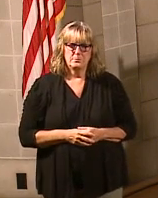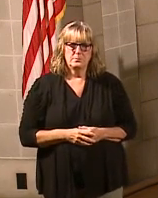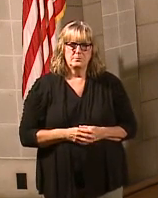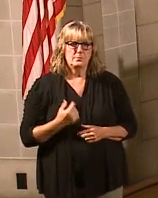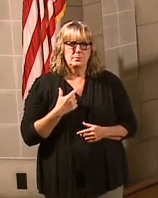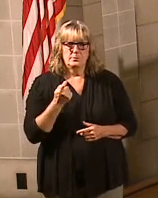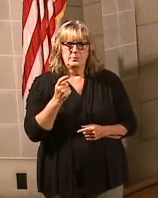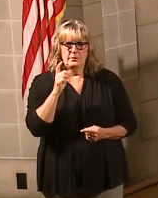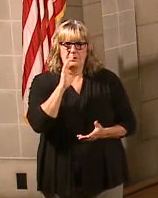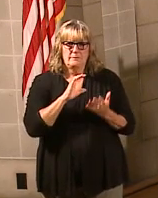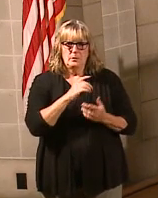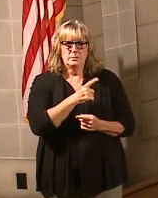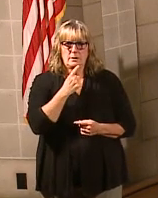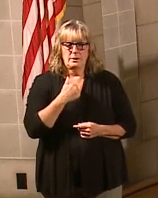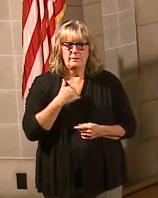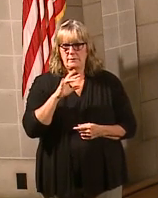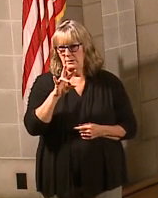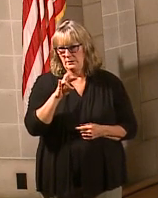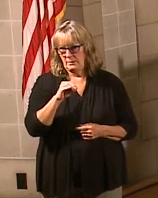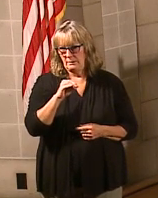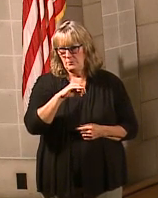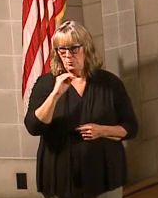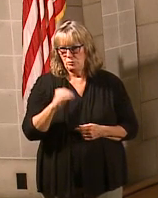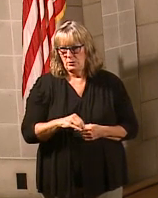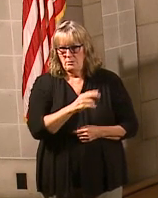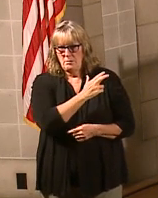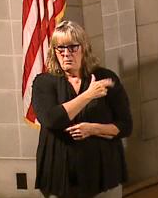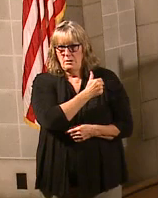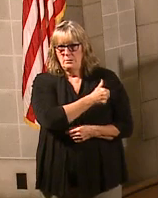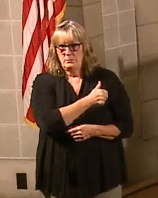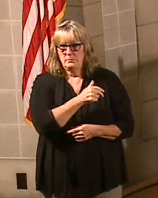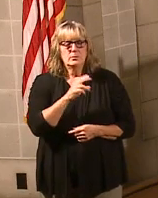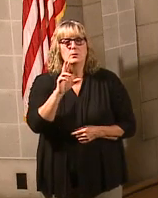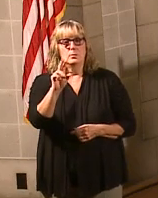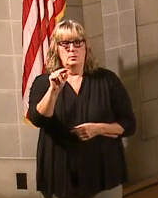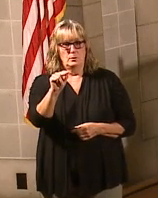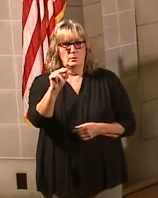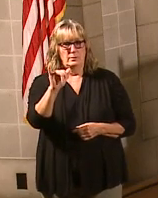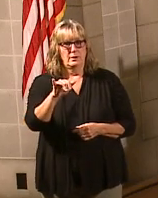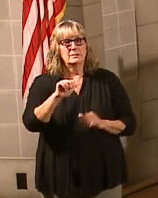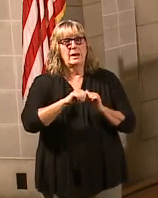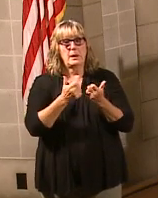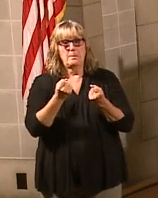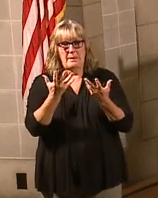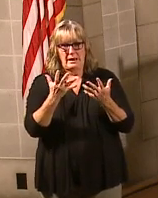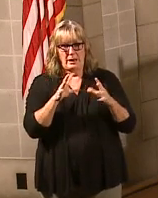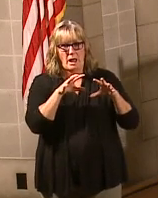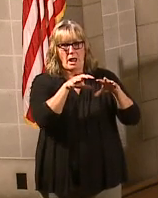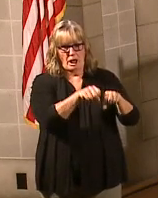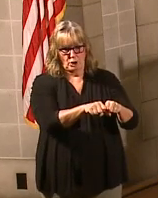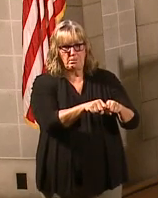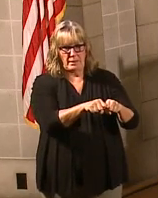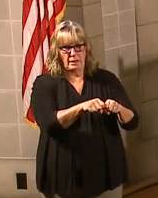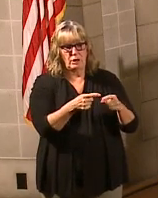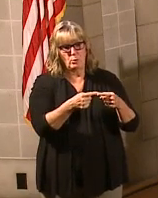SOMEBODY WAS INTERESTED IN TALKING TO ME, I'M HAPPY TO TALK